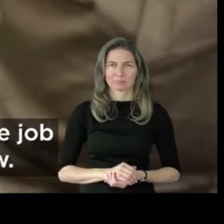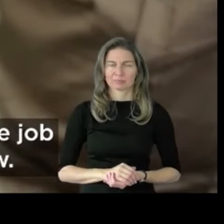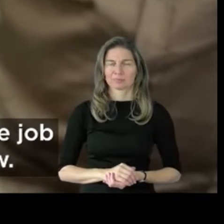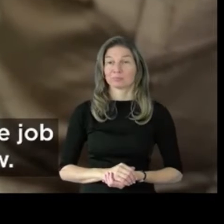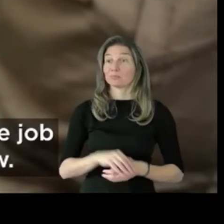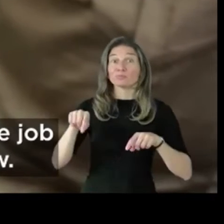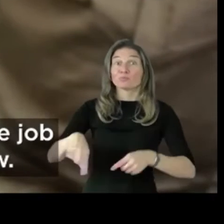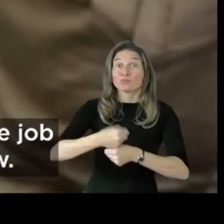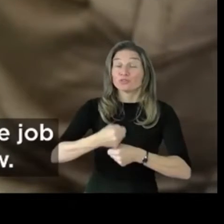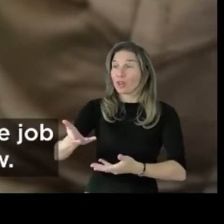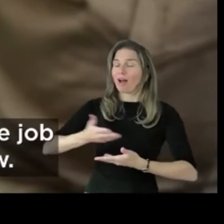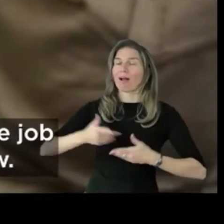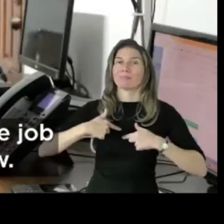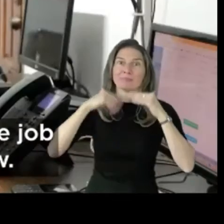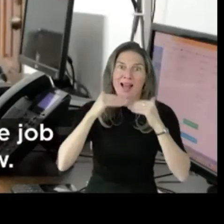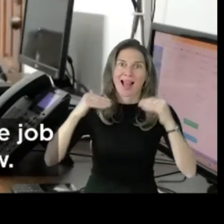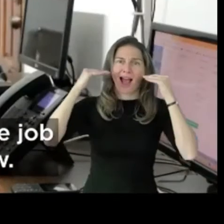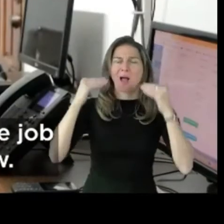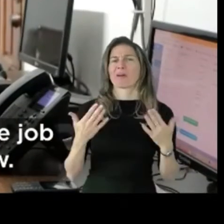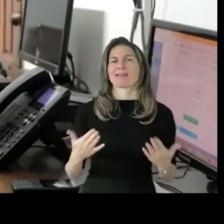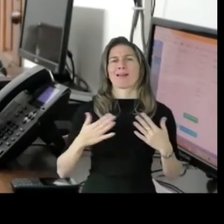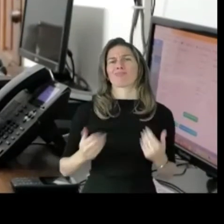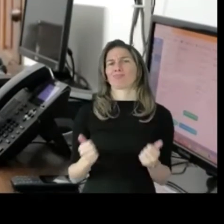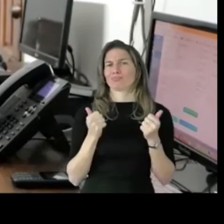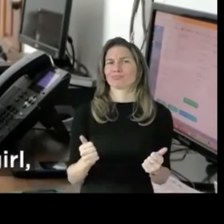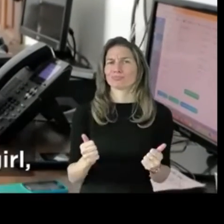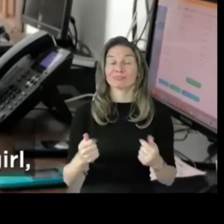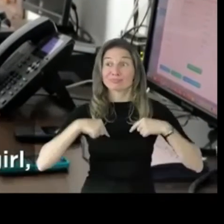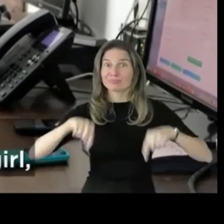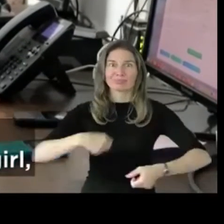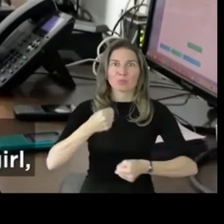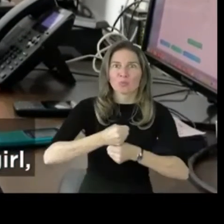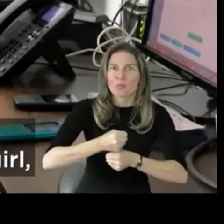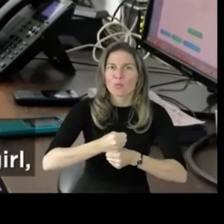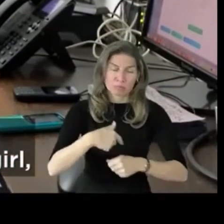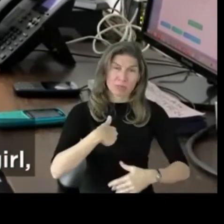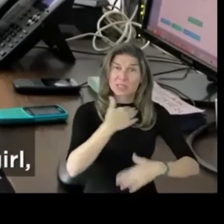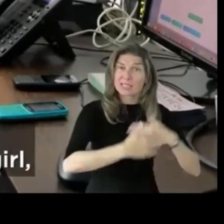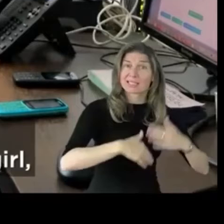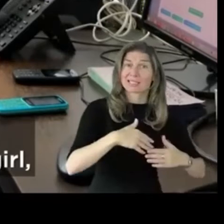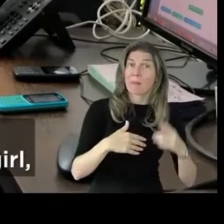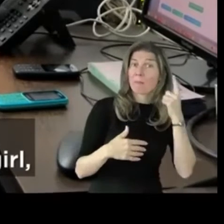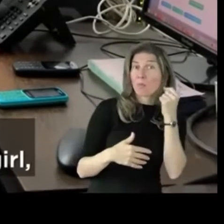I'm very happy to get the job and I'm very well now. Here I am working where I am a disabled girl